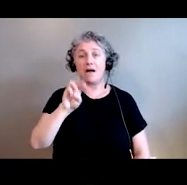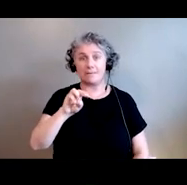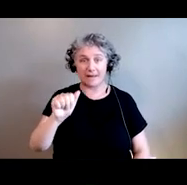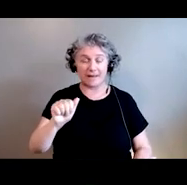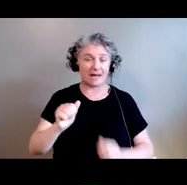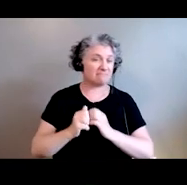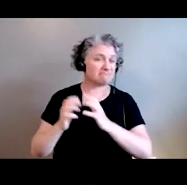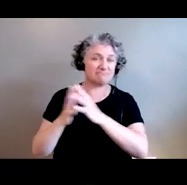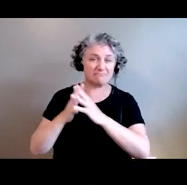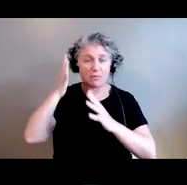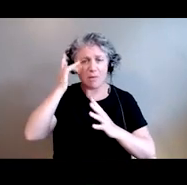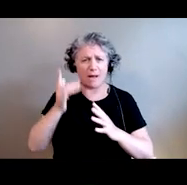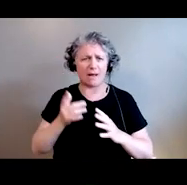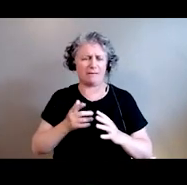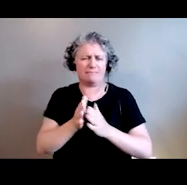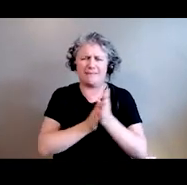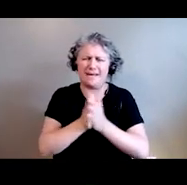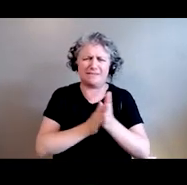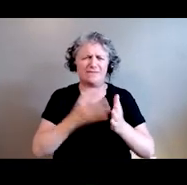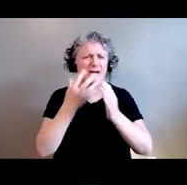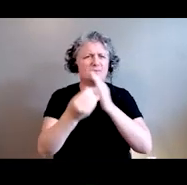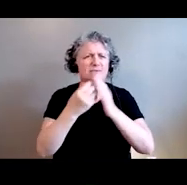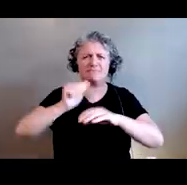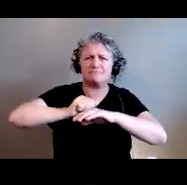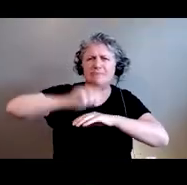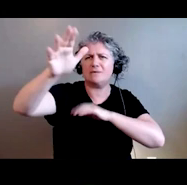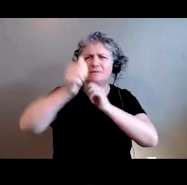desire to make them accessible to everyone of any ability.